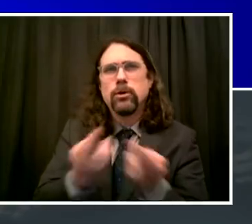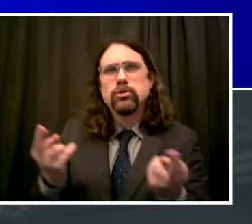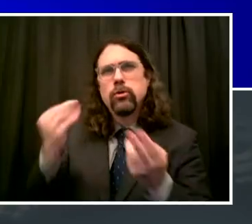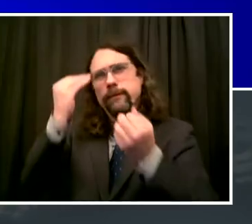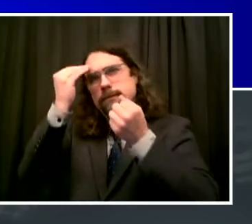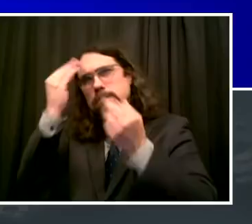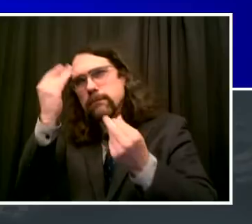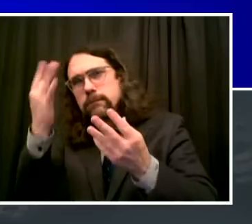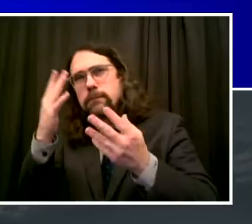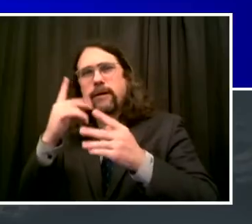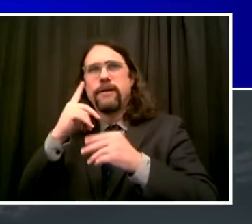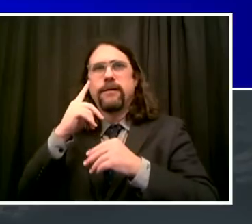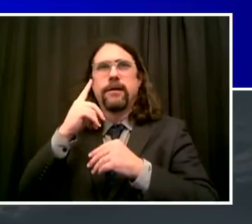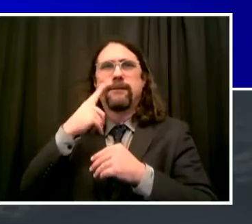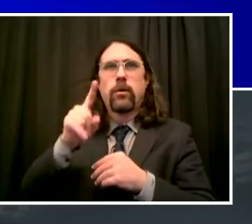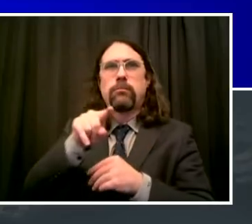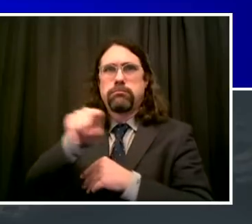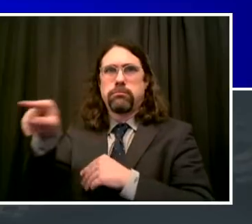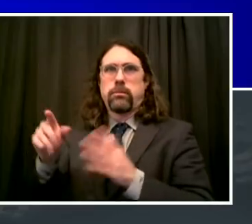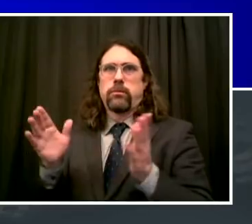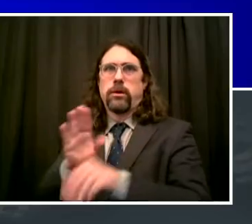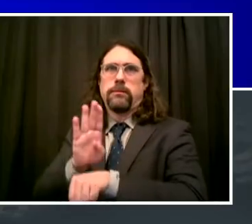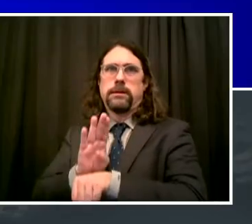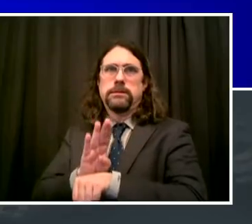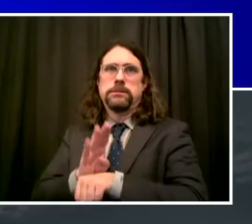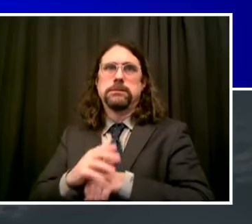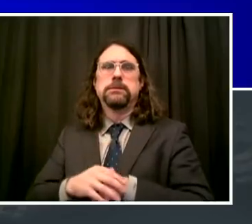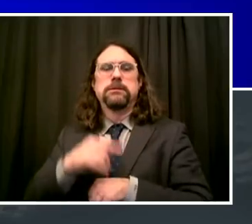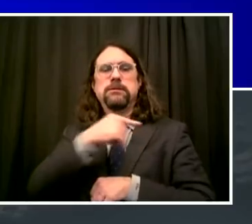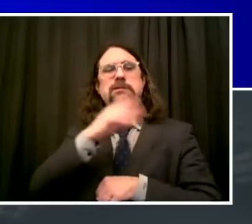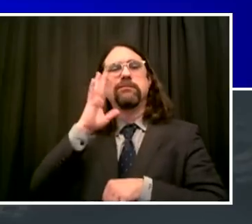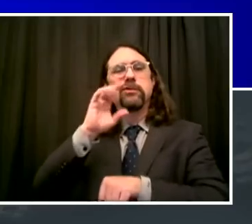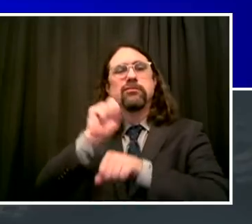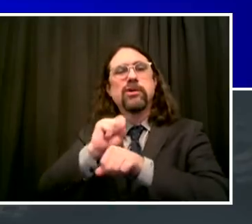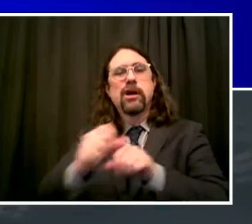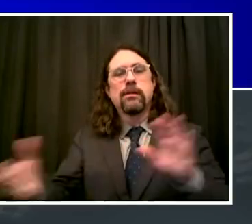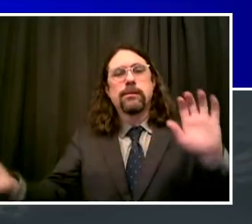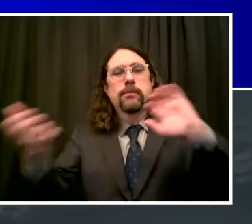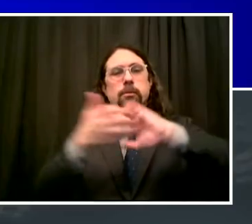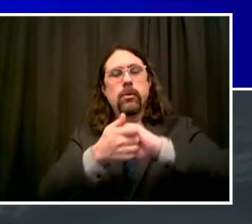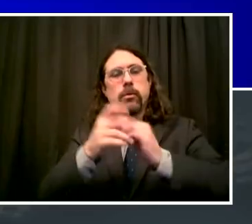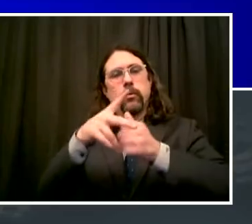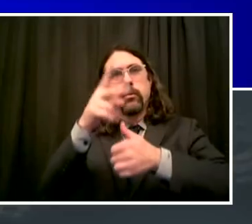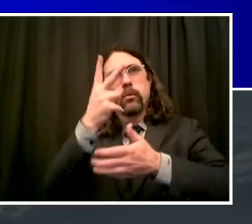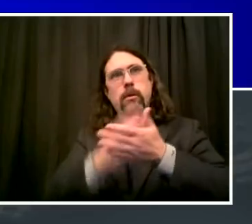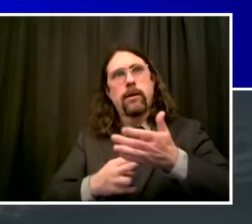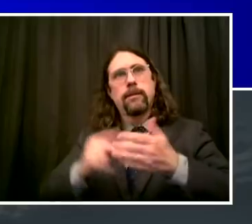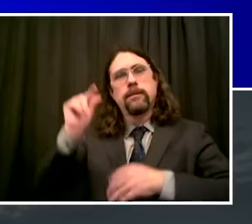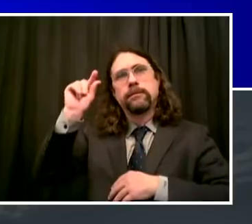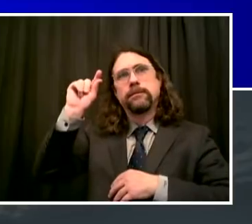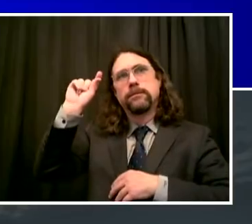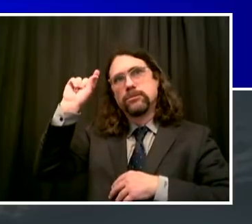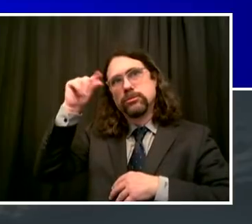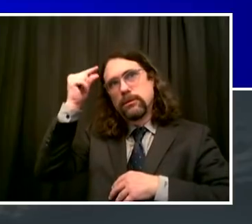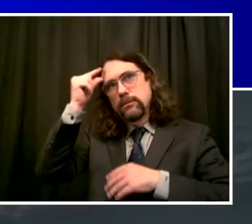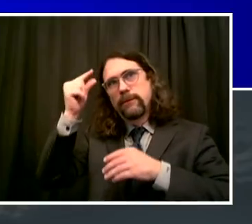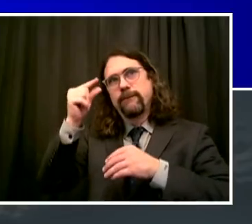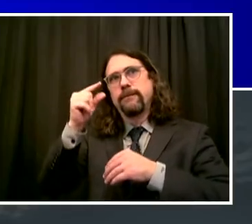CLOSELY WITH OUR PUBLIC/PRIVATE RPATNERSHIP